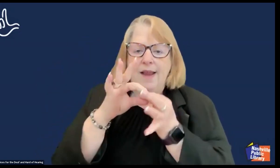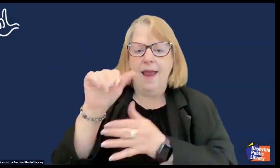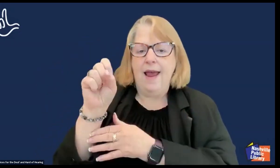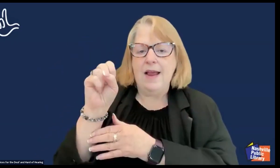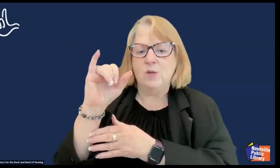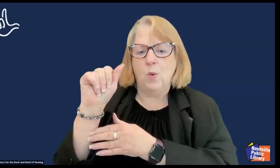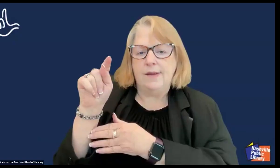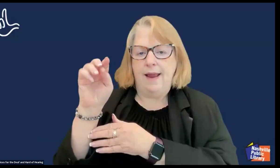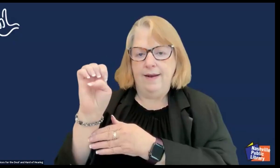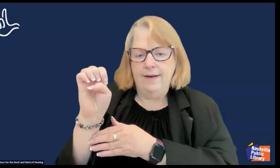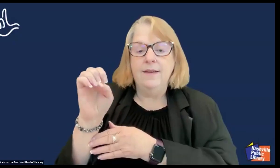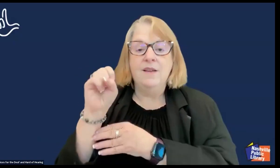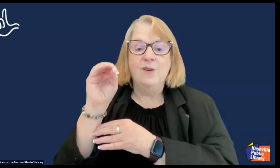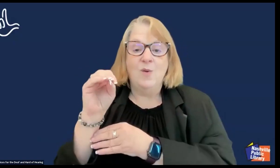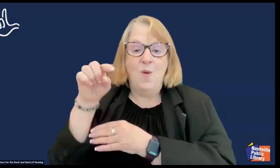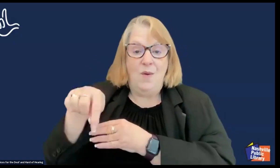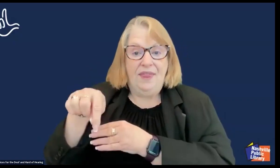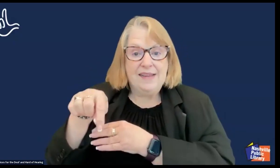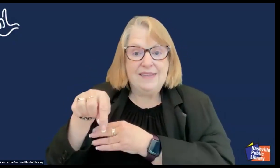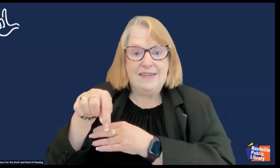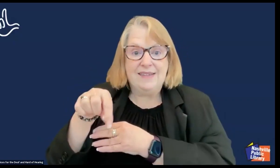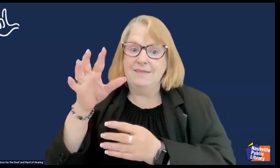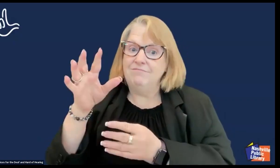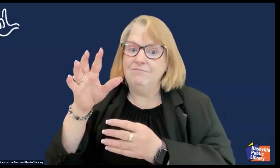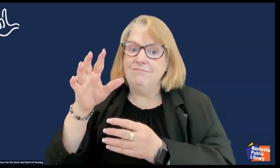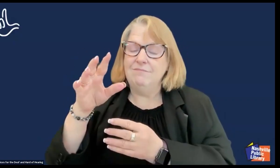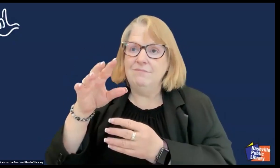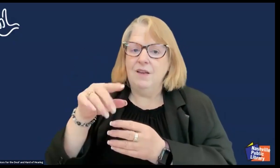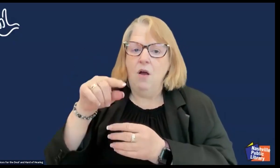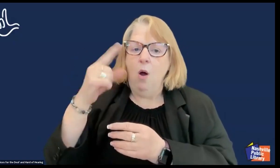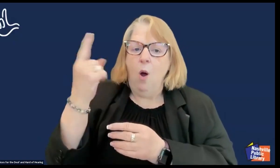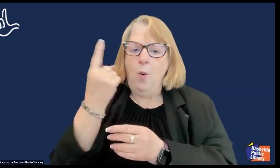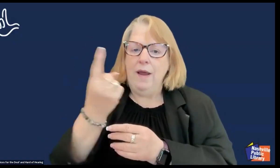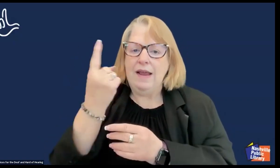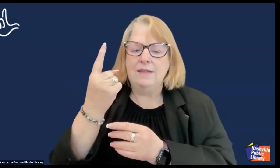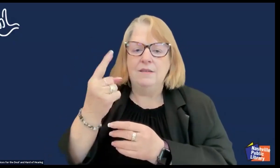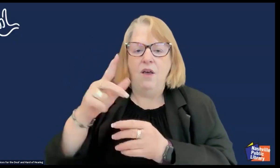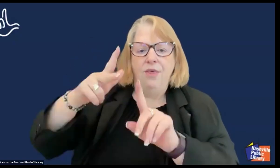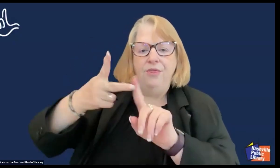I am the Library Services Coordinator here at LSDHH.